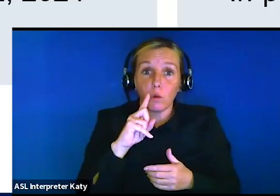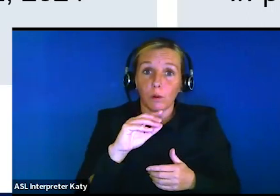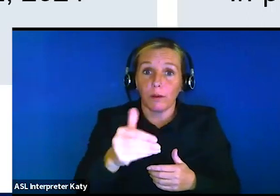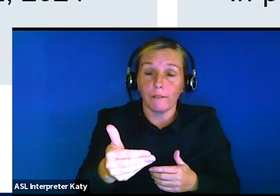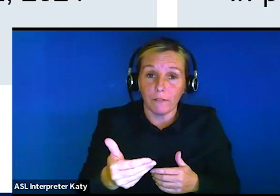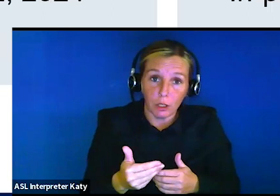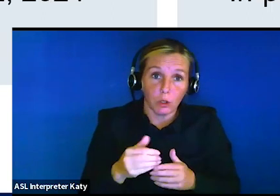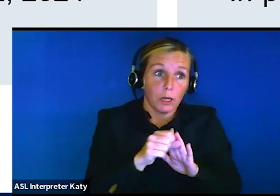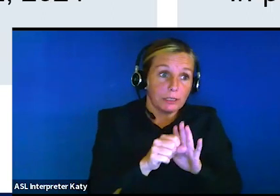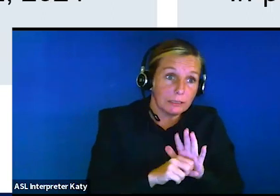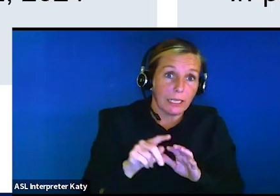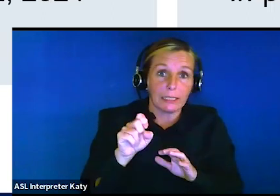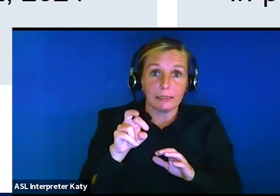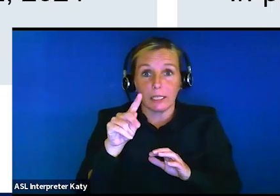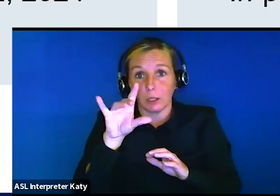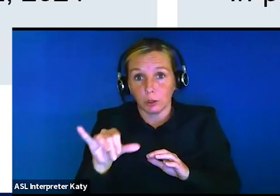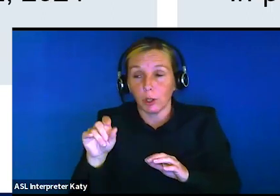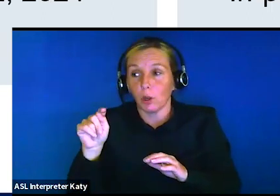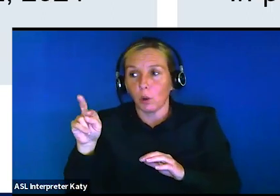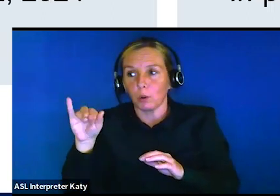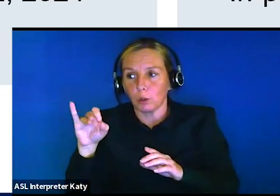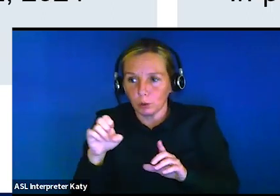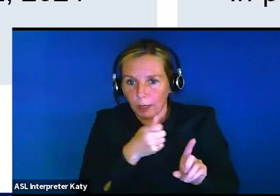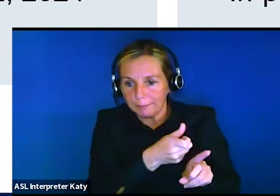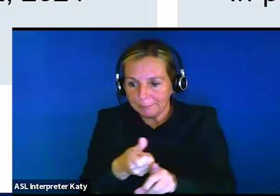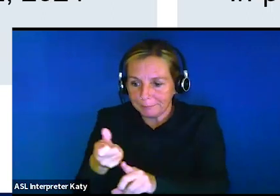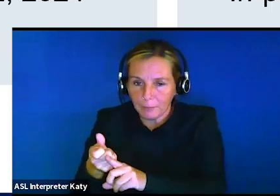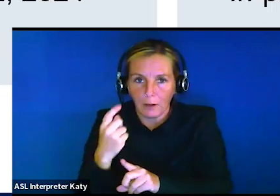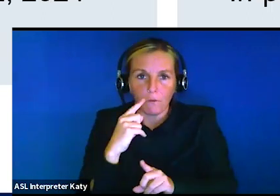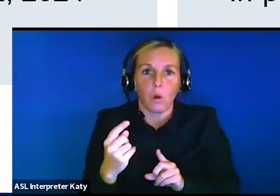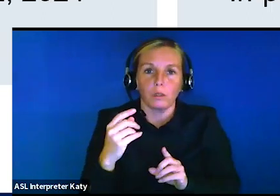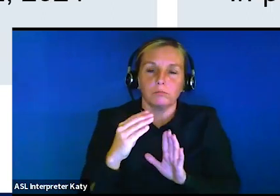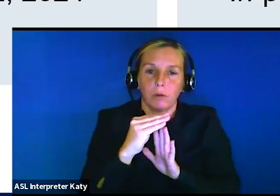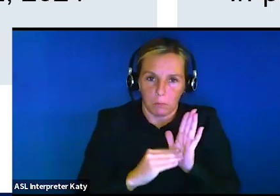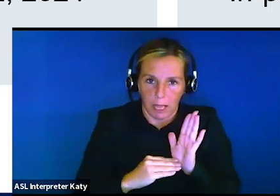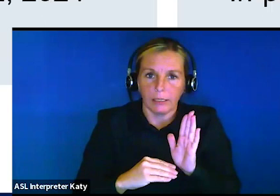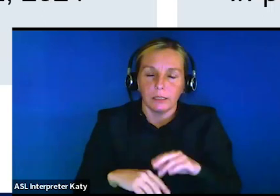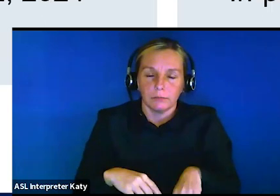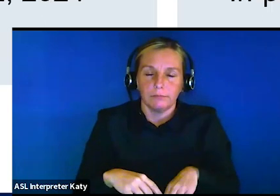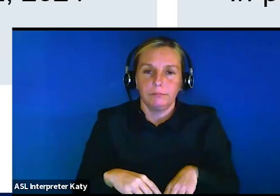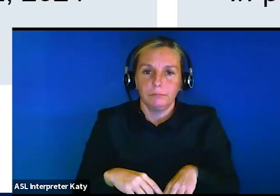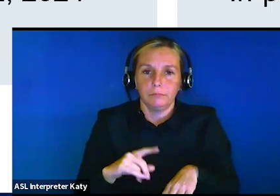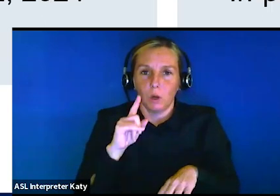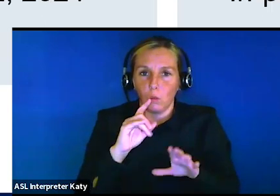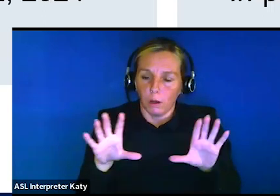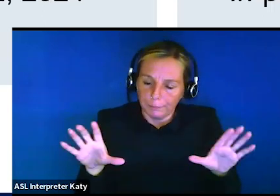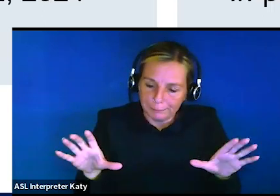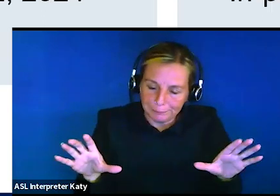or tribe to apply and to convene a team